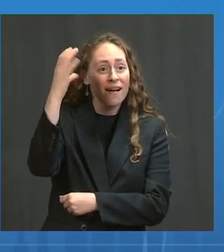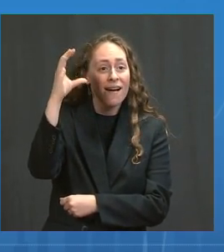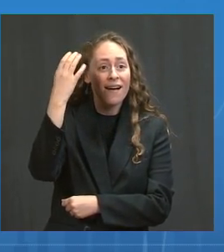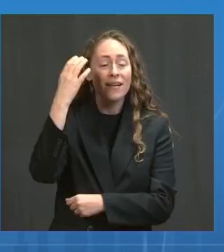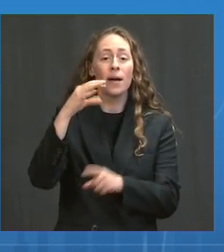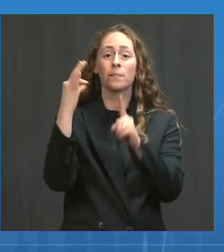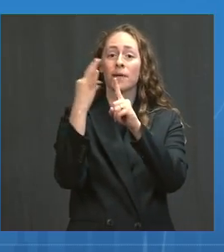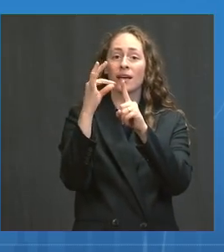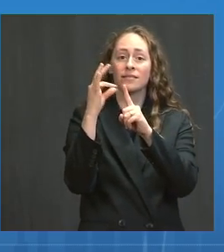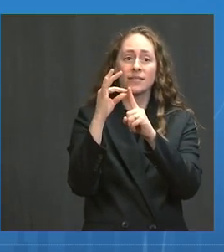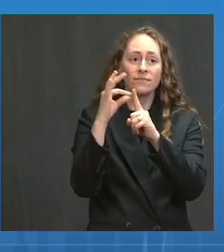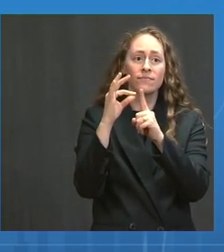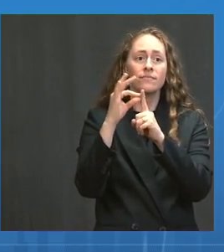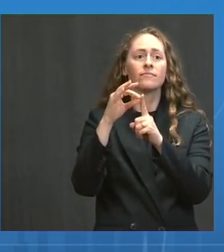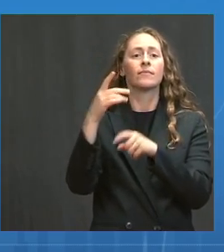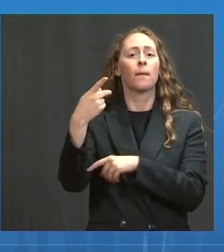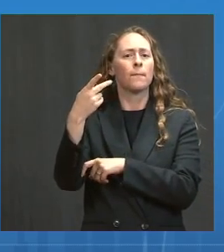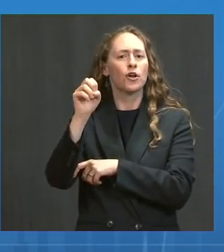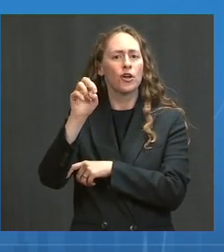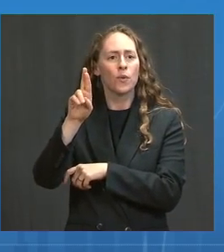Ecuador, Malaysia, and Bangladesh.